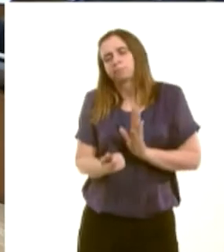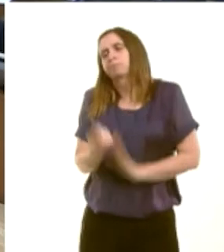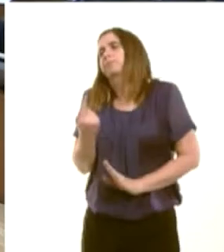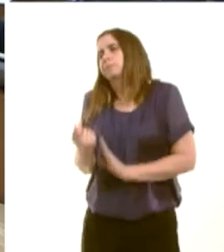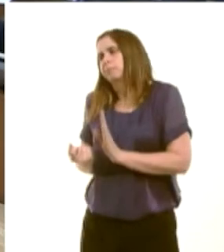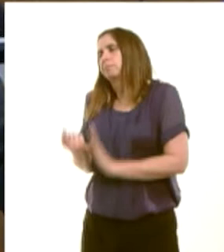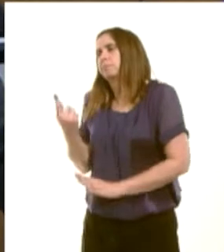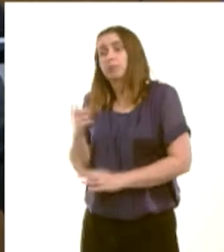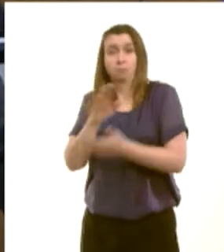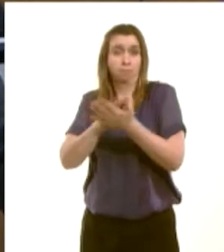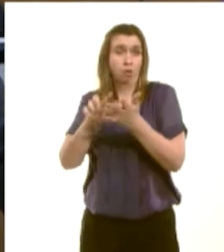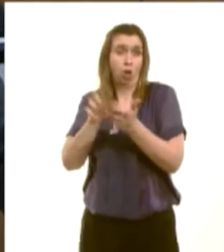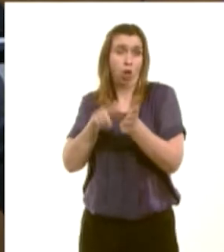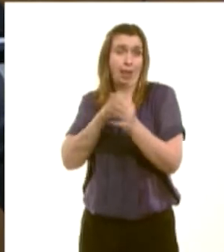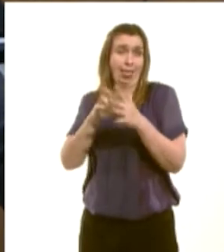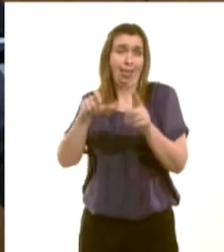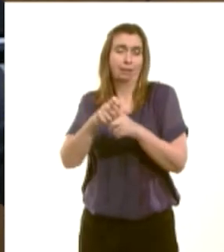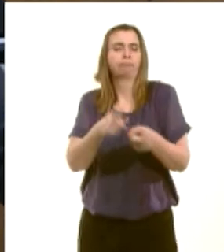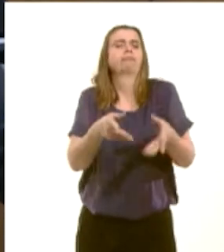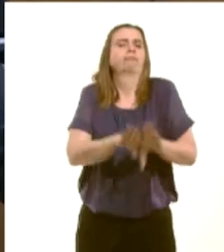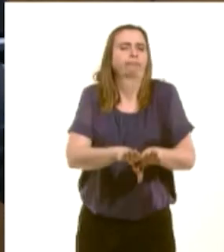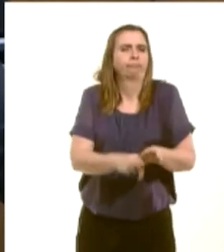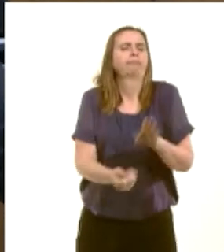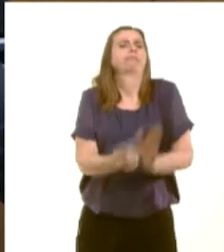in Holyhead. It is temporary, but there are particular circumstances in Ysbyty Penrhos